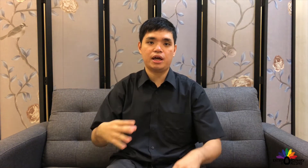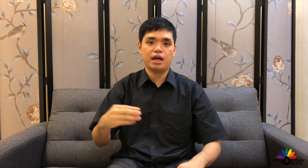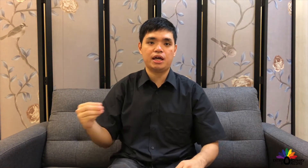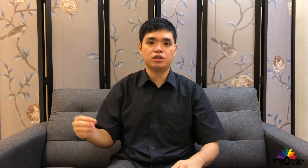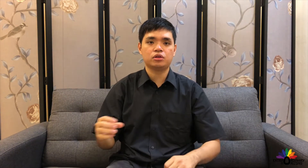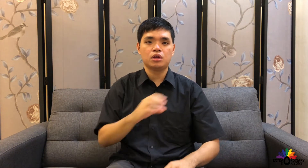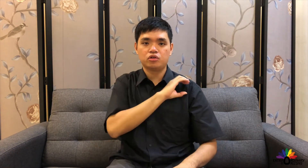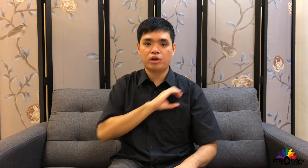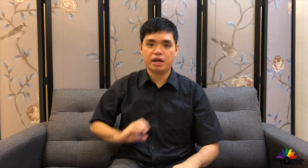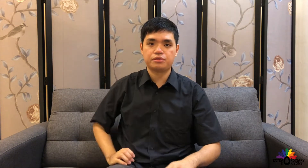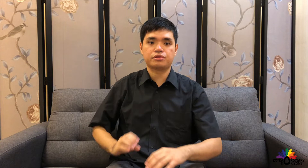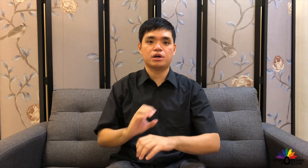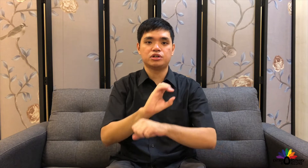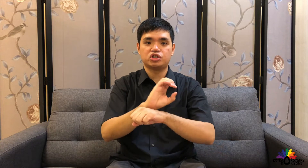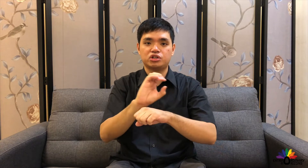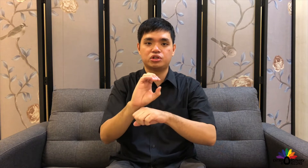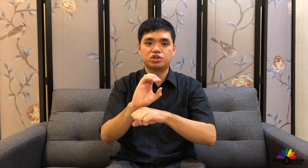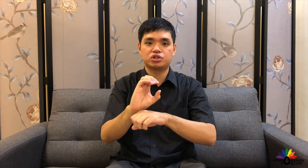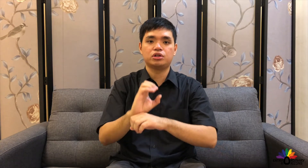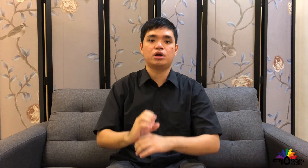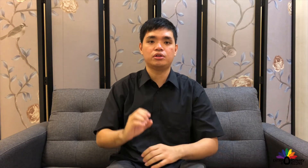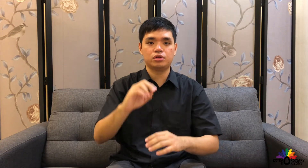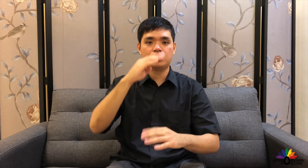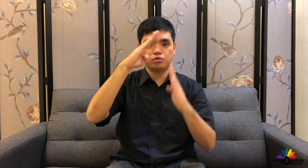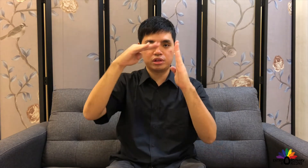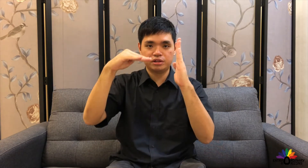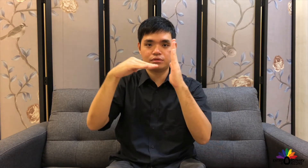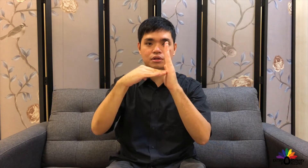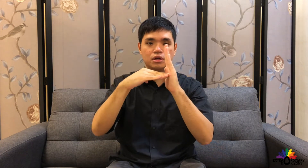and Christchurch, New Zealand